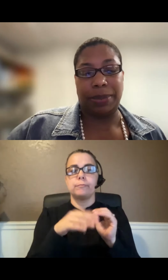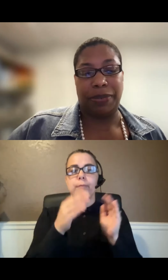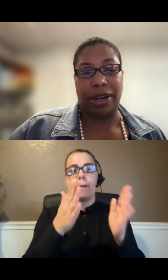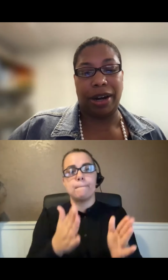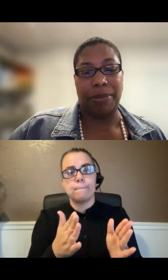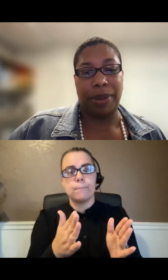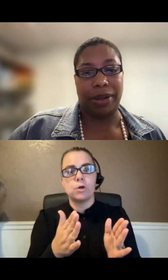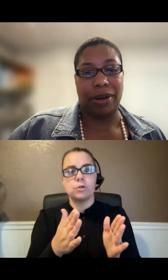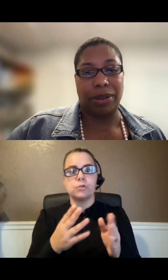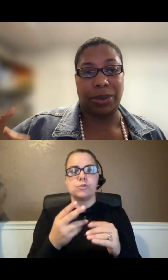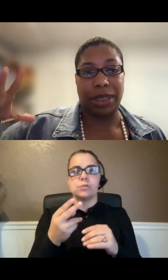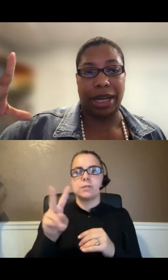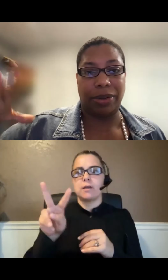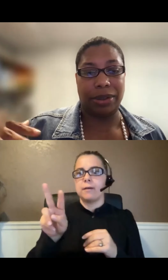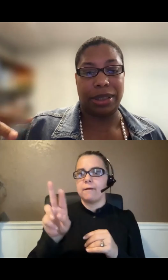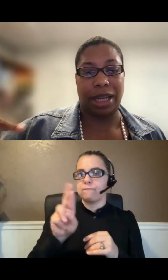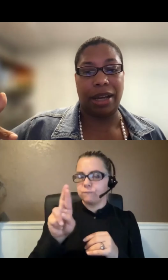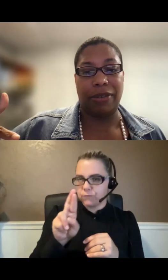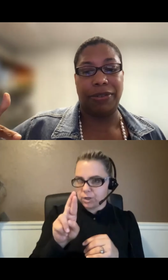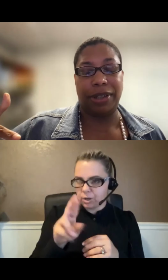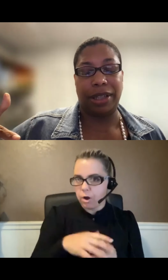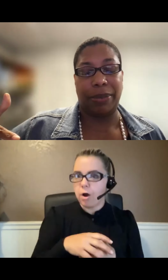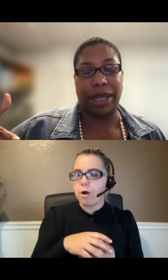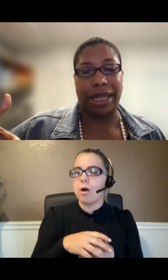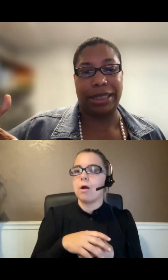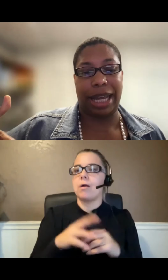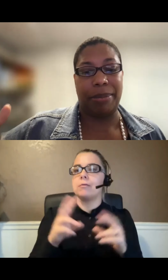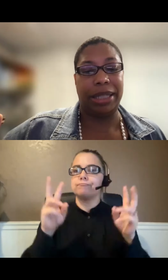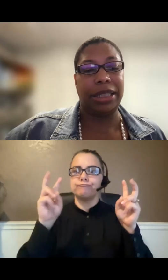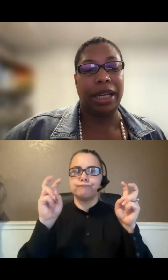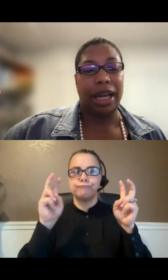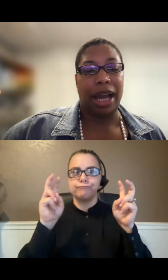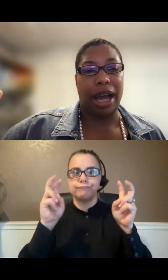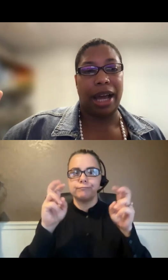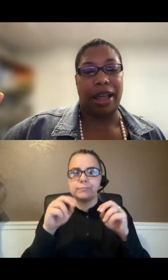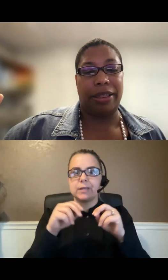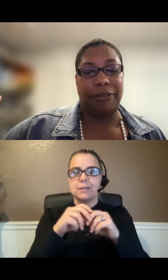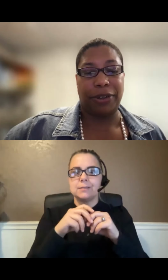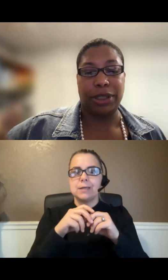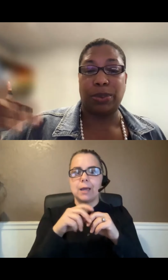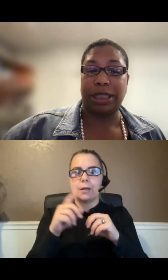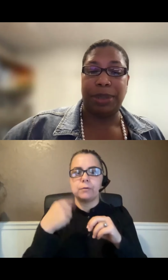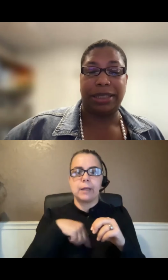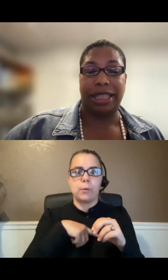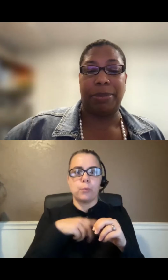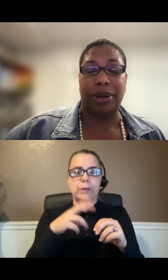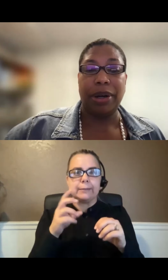some VR but there are also titles that we examined. The first was beat saber.